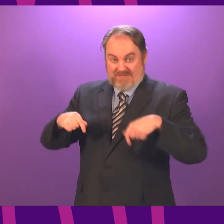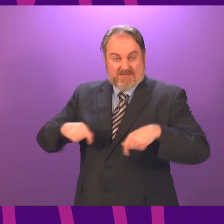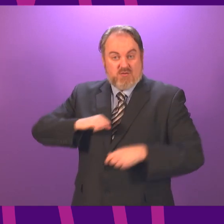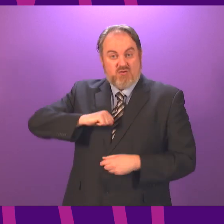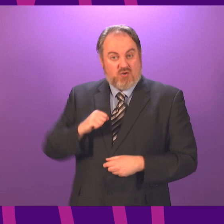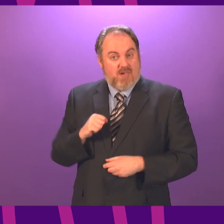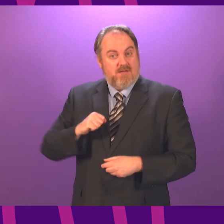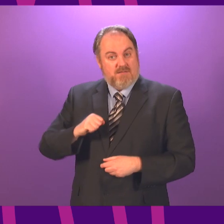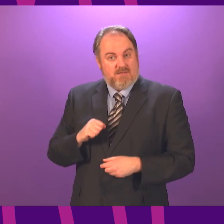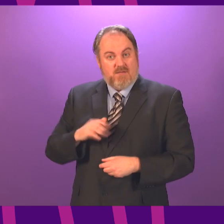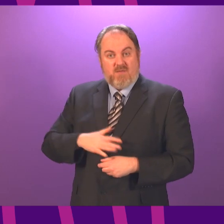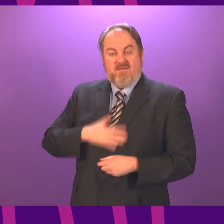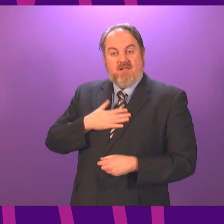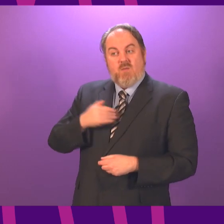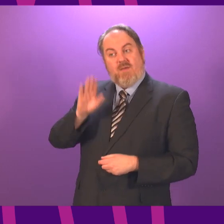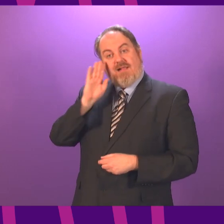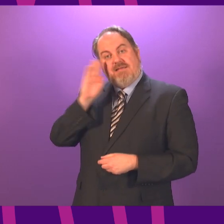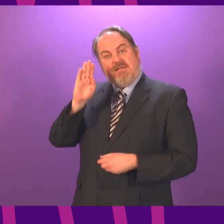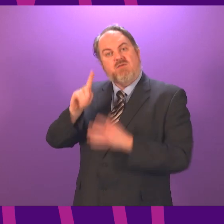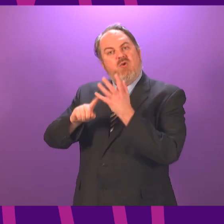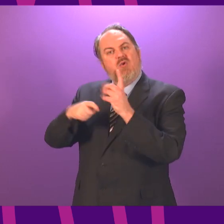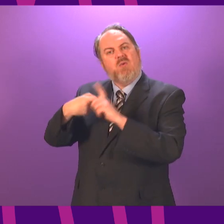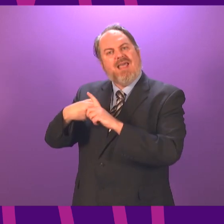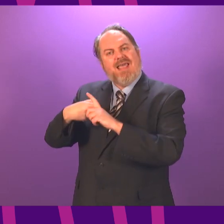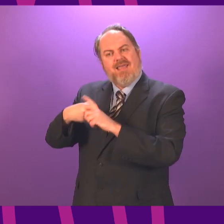taking the UK Government’s timeline as a cast-iron promise?